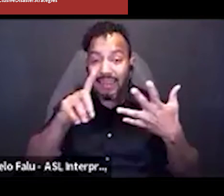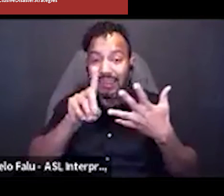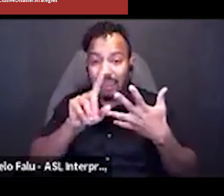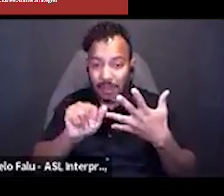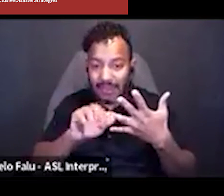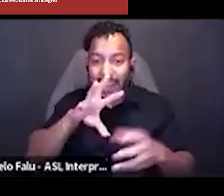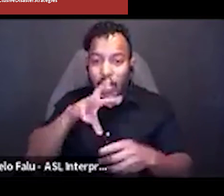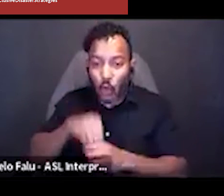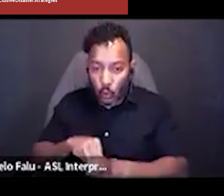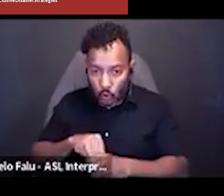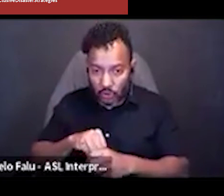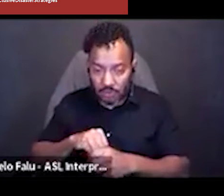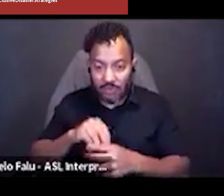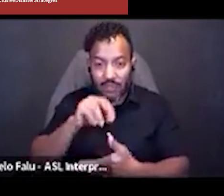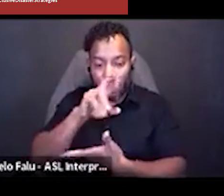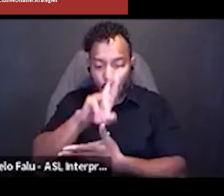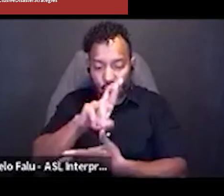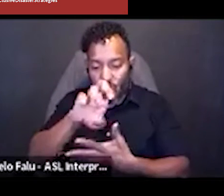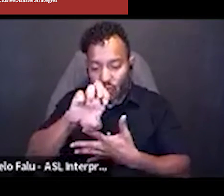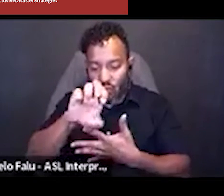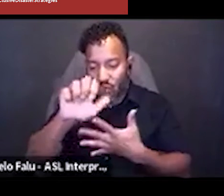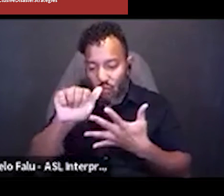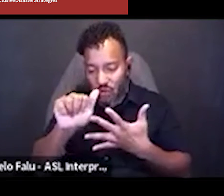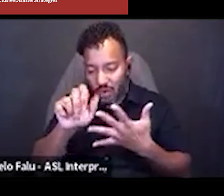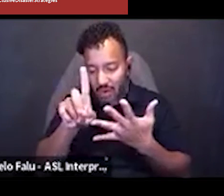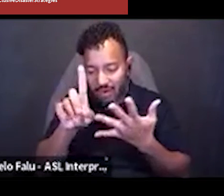REAADI, for disasters act.